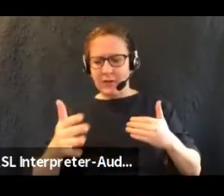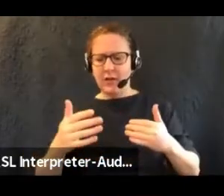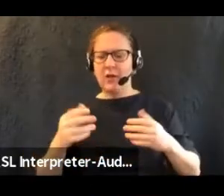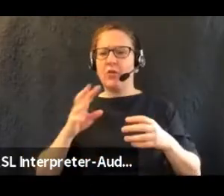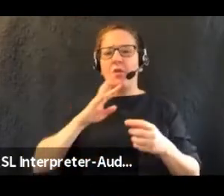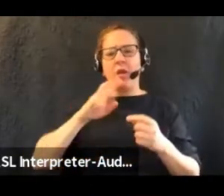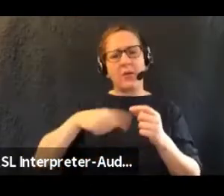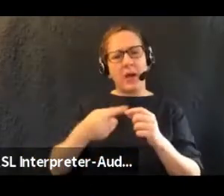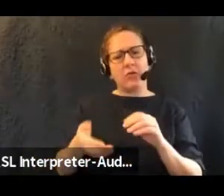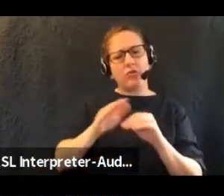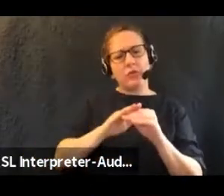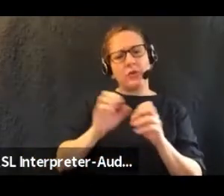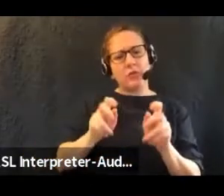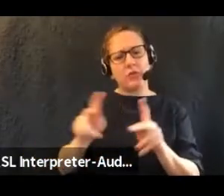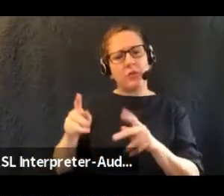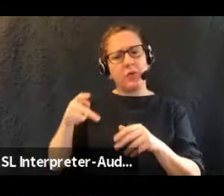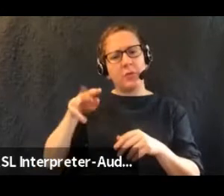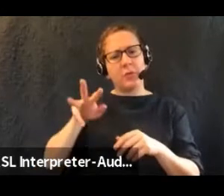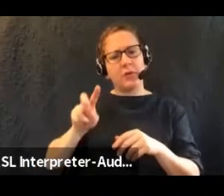for people with disabilities to be on exchange programs.